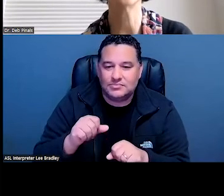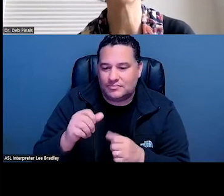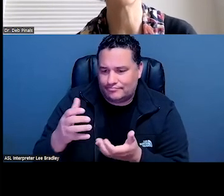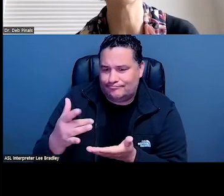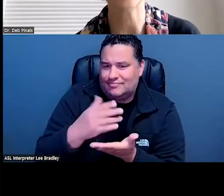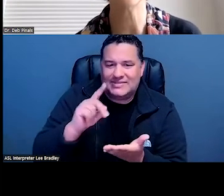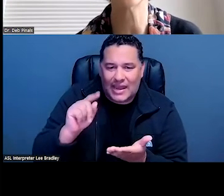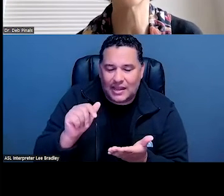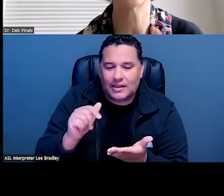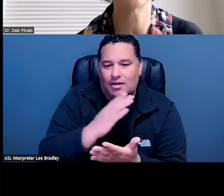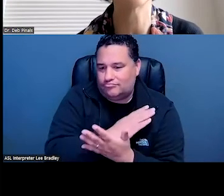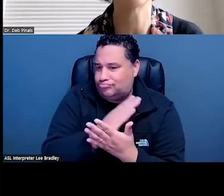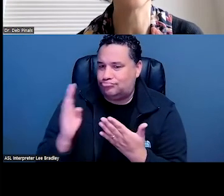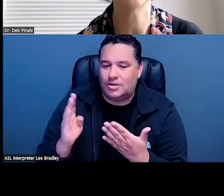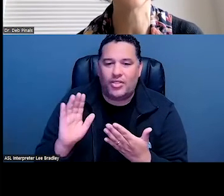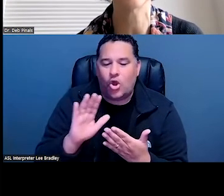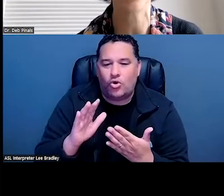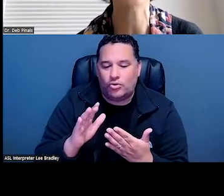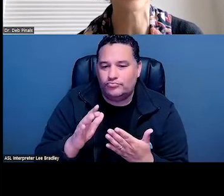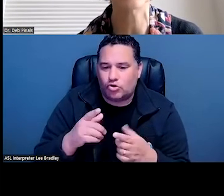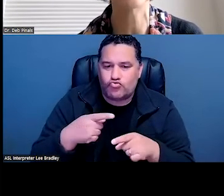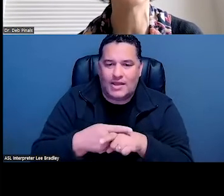WITH CRISIS SYSTEMS ARE USING DATA ACROSS THEIR CRISIS